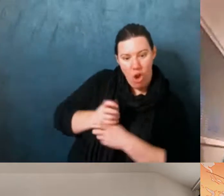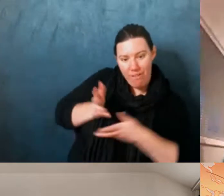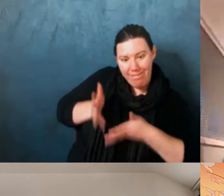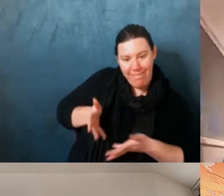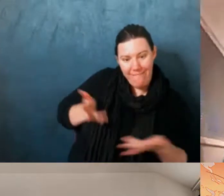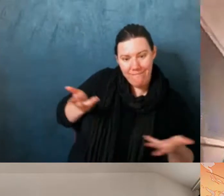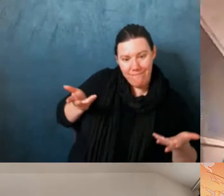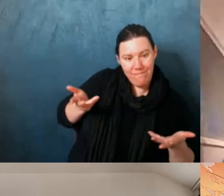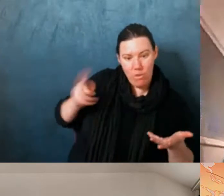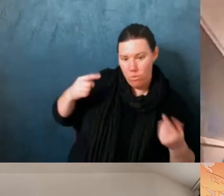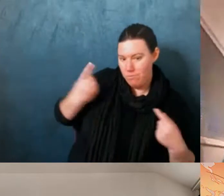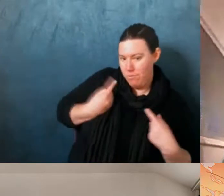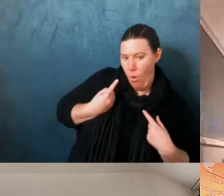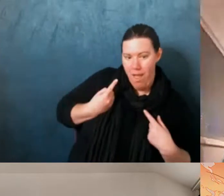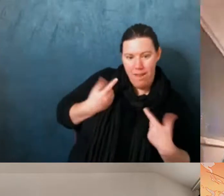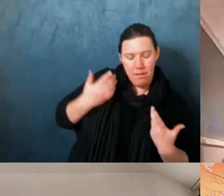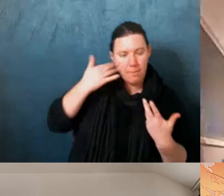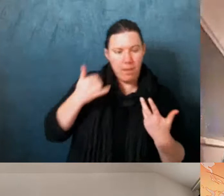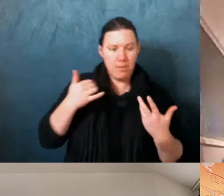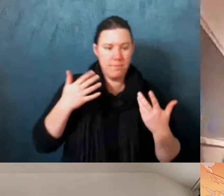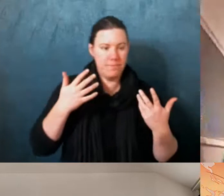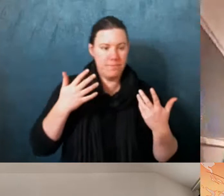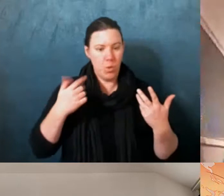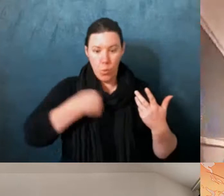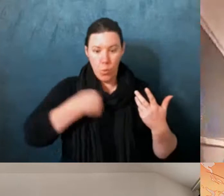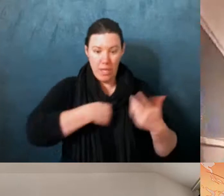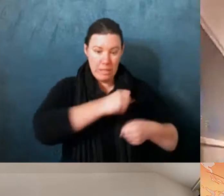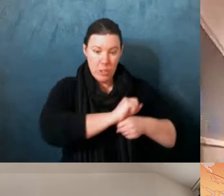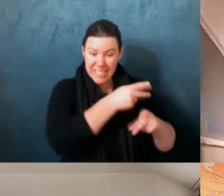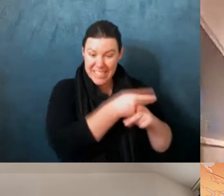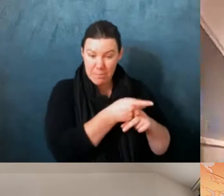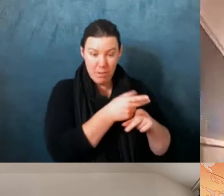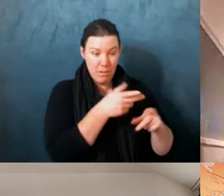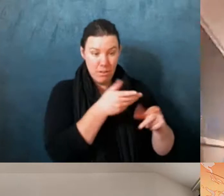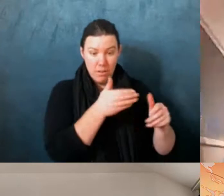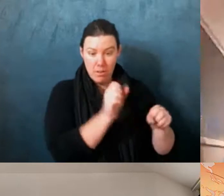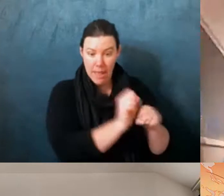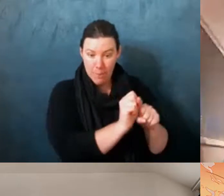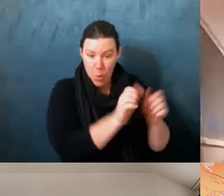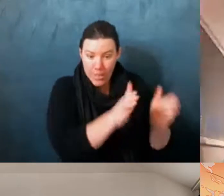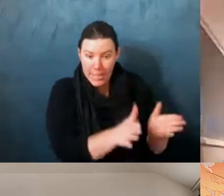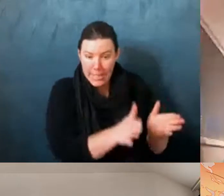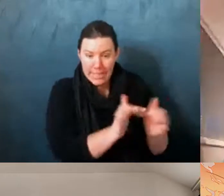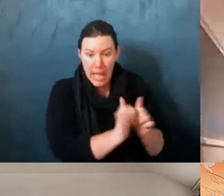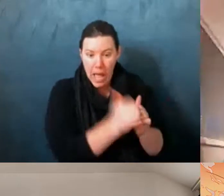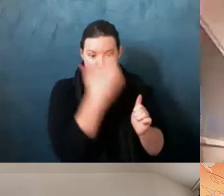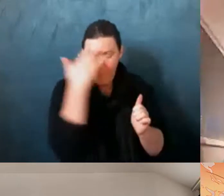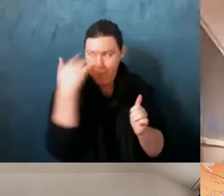and trying to make those numbers work, they're not. So we implore the state